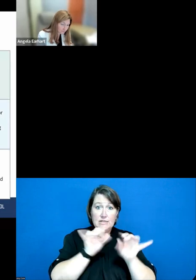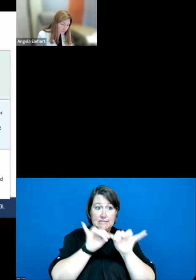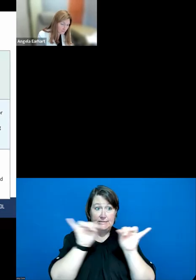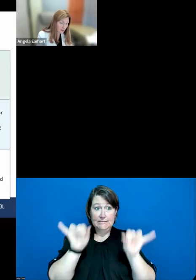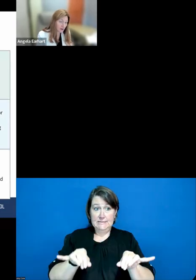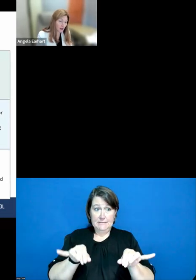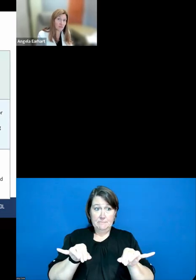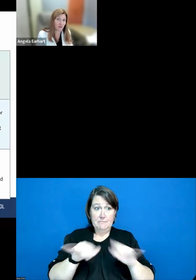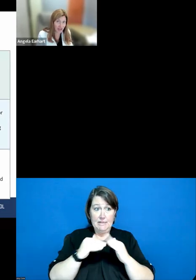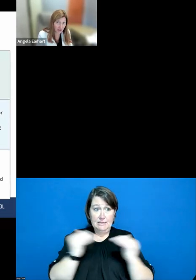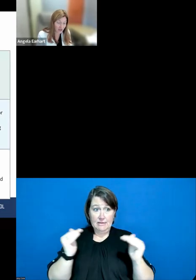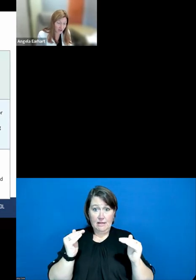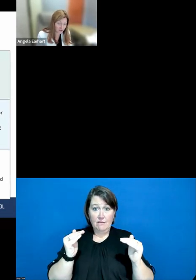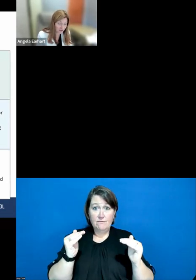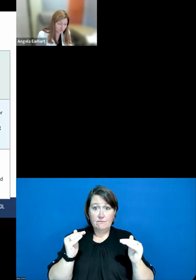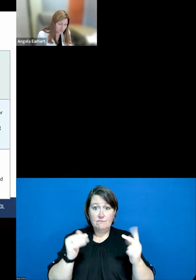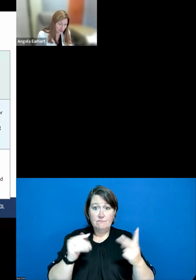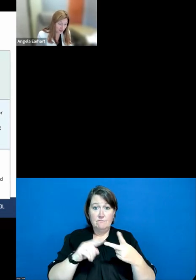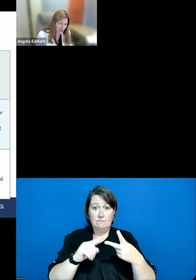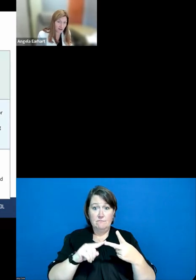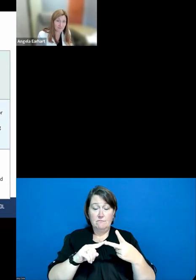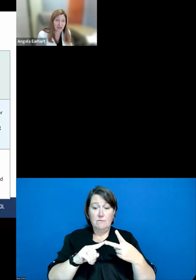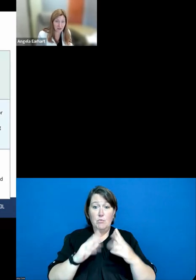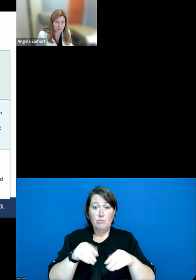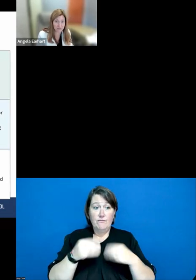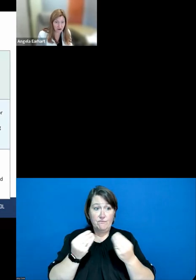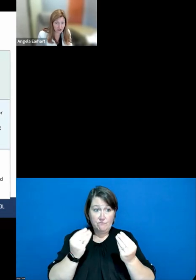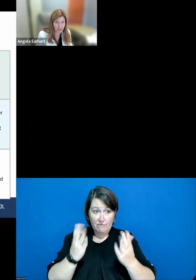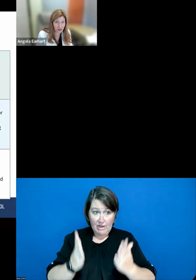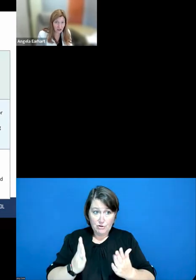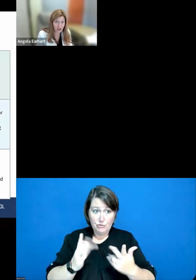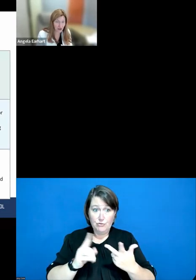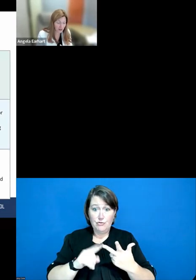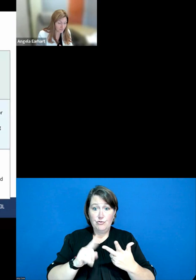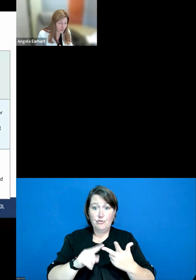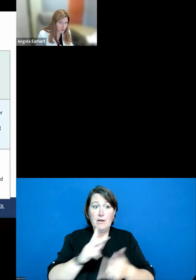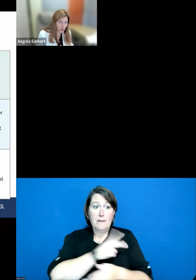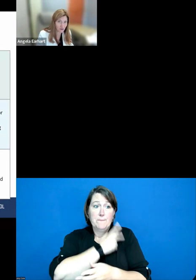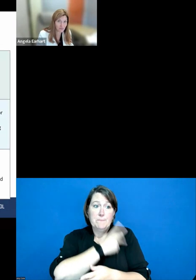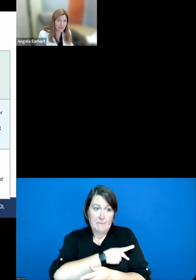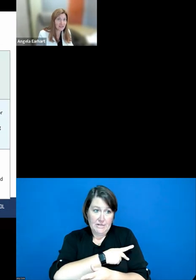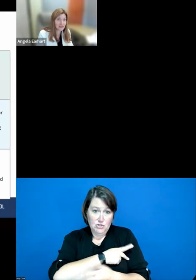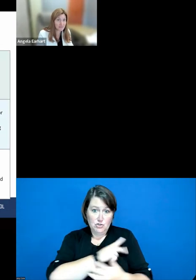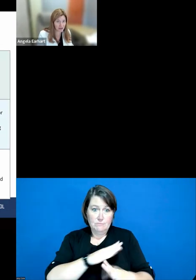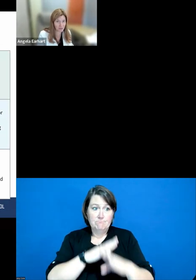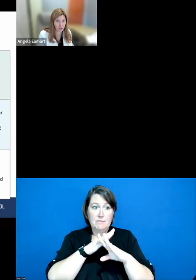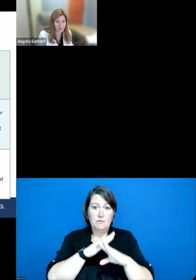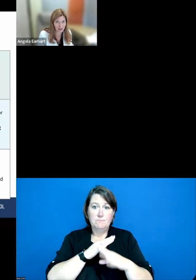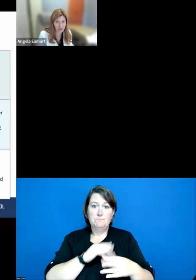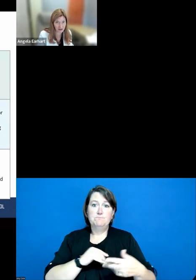A provider level and patient barriers. So from a system perspective,